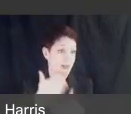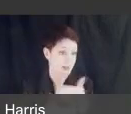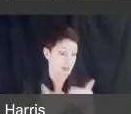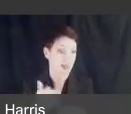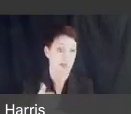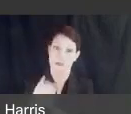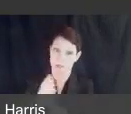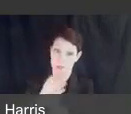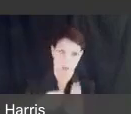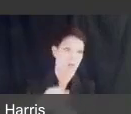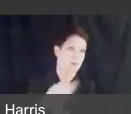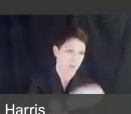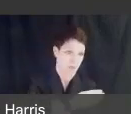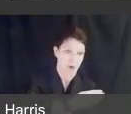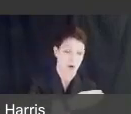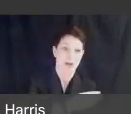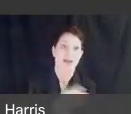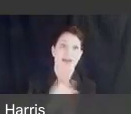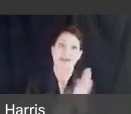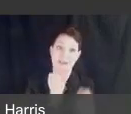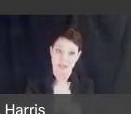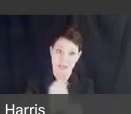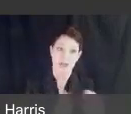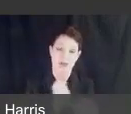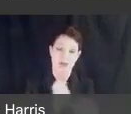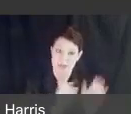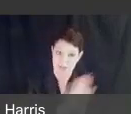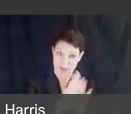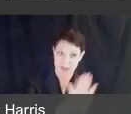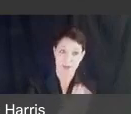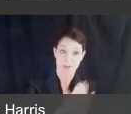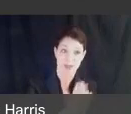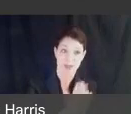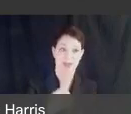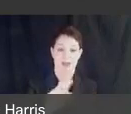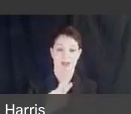that we have spent years developing, that we do drills with every couple of years